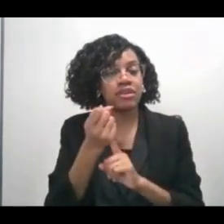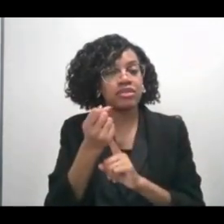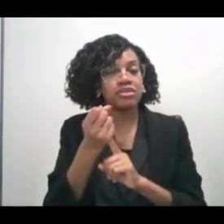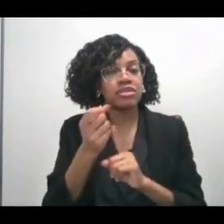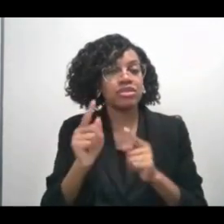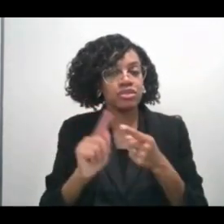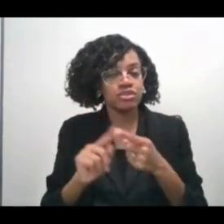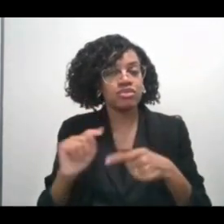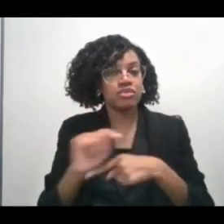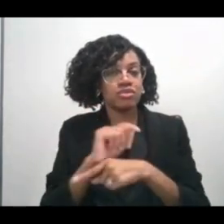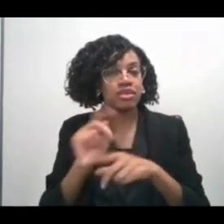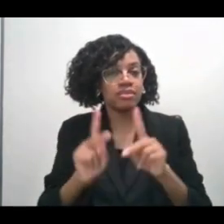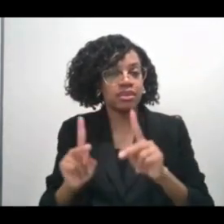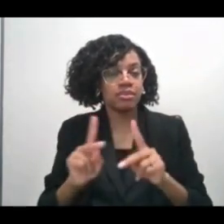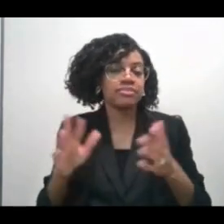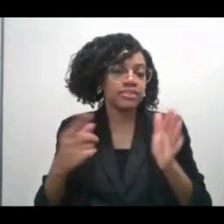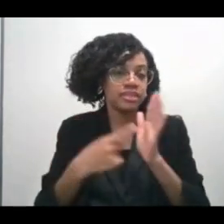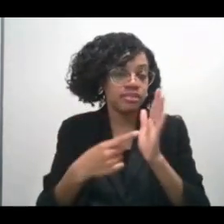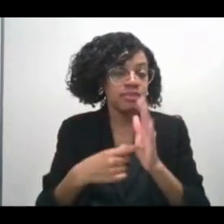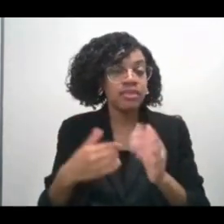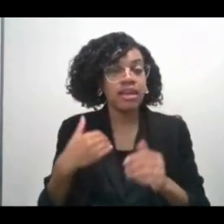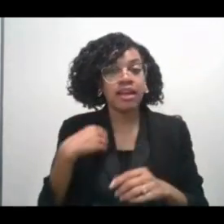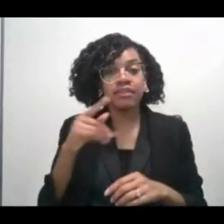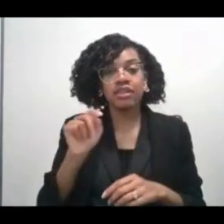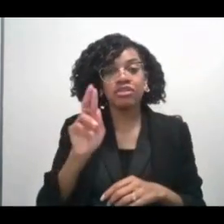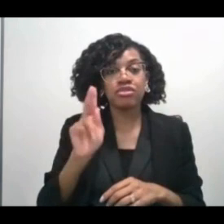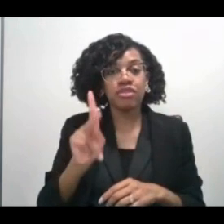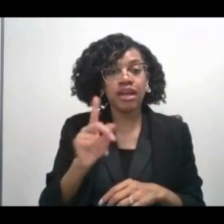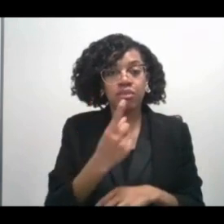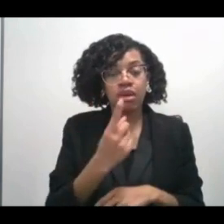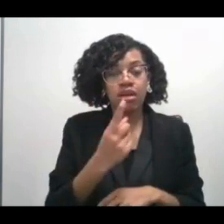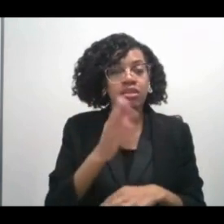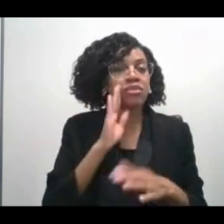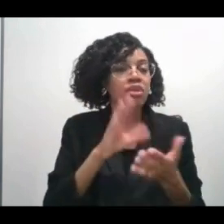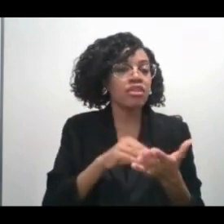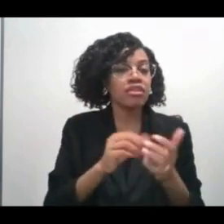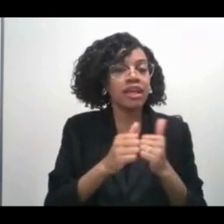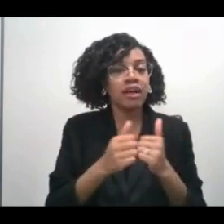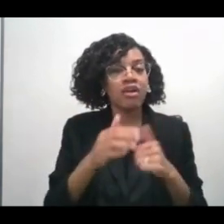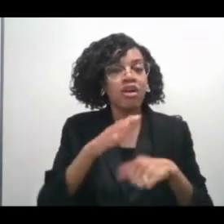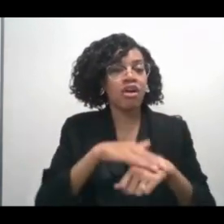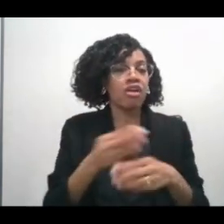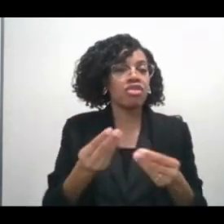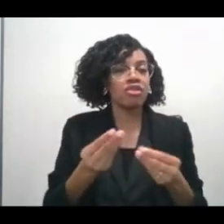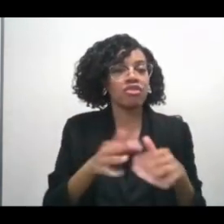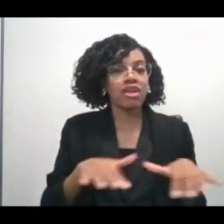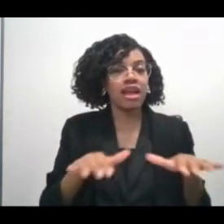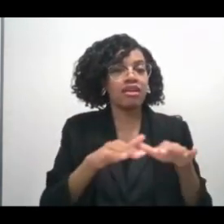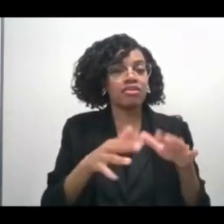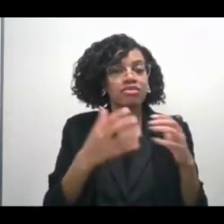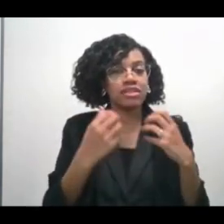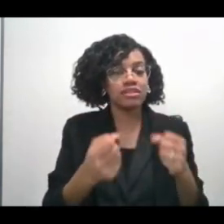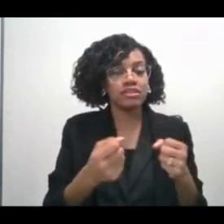learn how to do the on the ground restoration in climate resilience, and in track two, would learn the skills to help